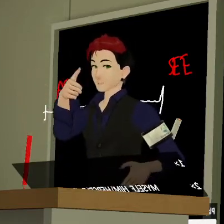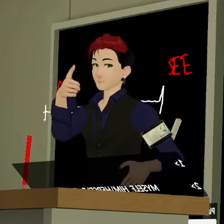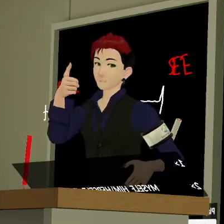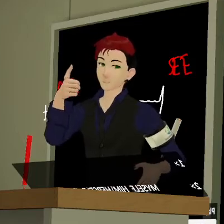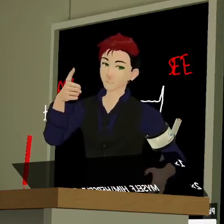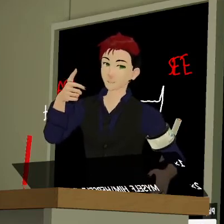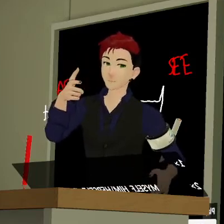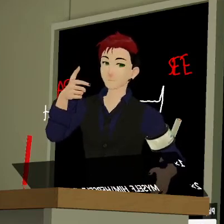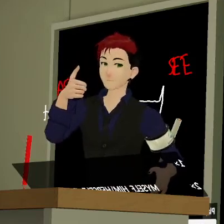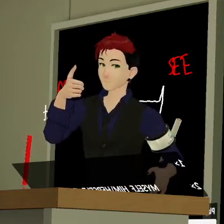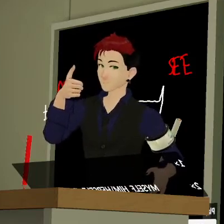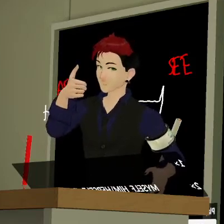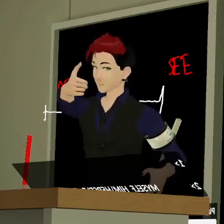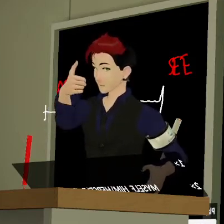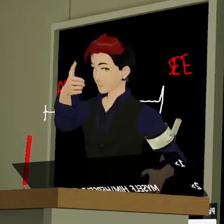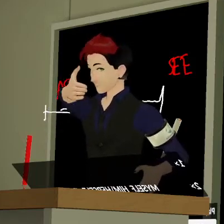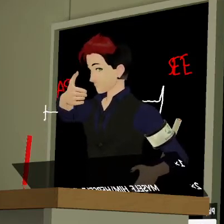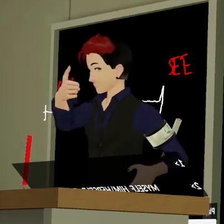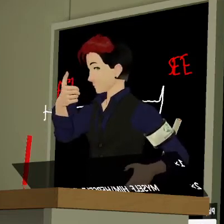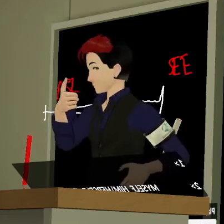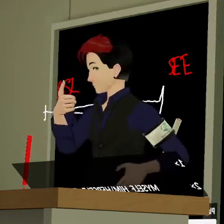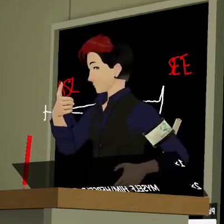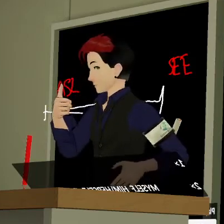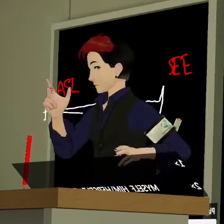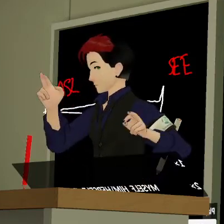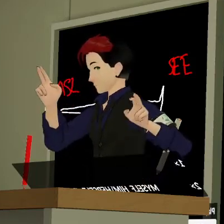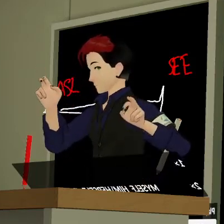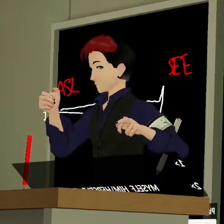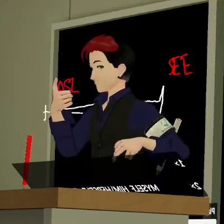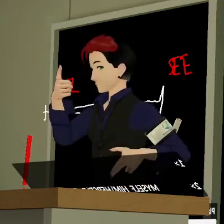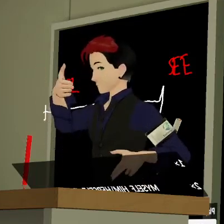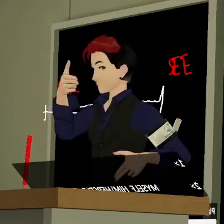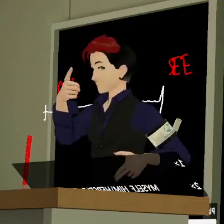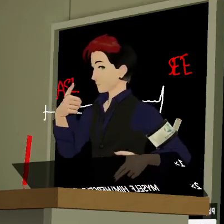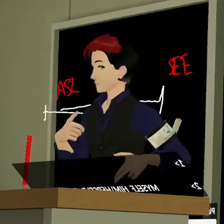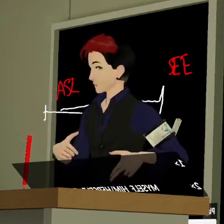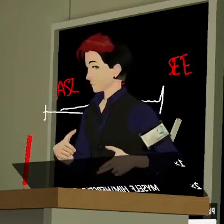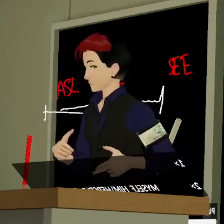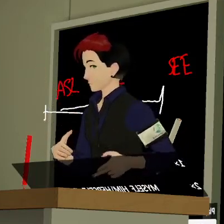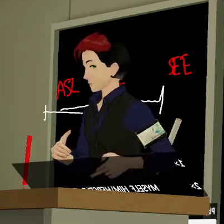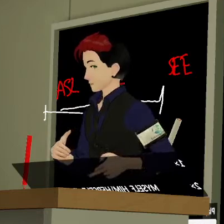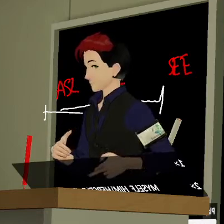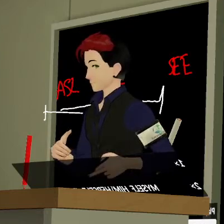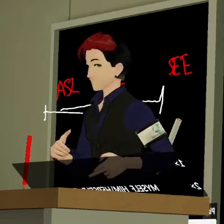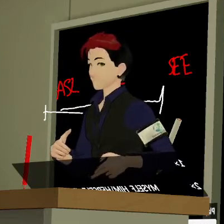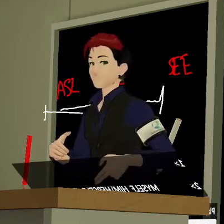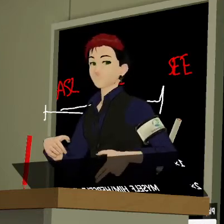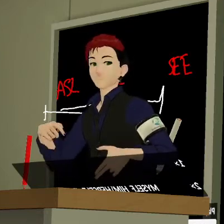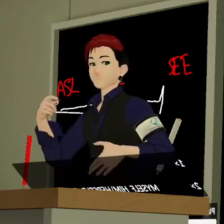in that direction and tap tap twice right